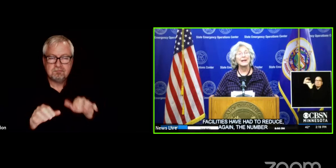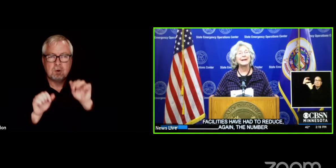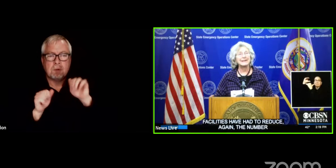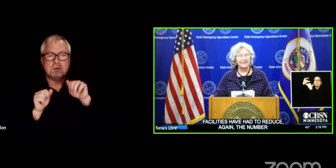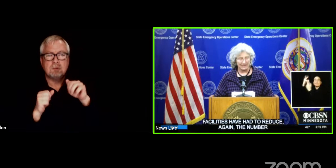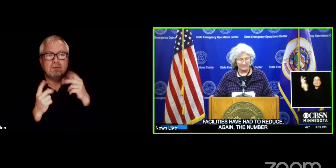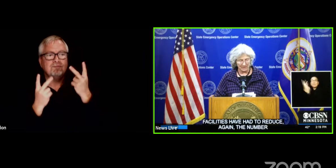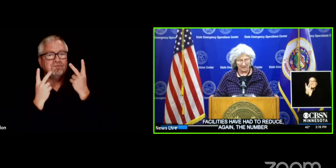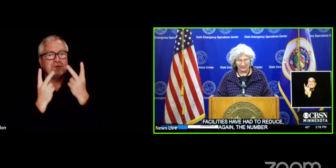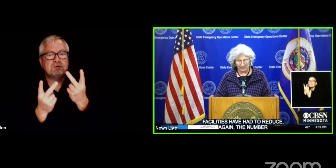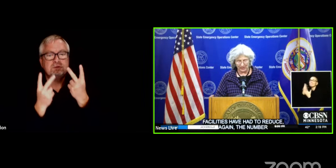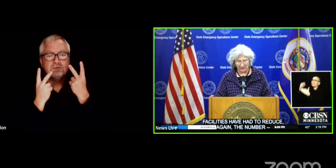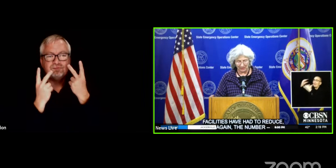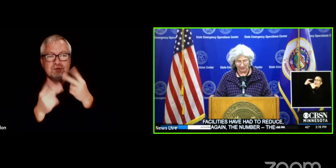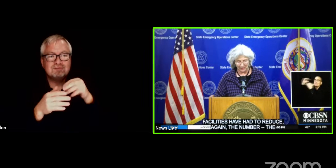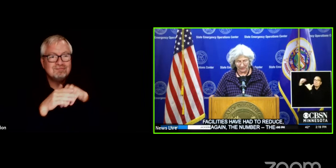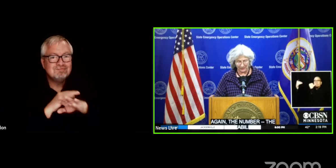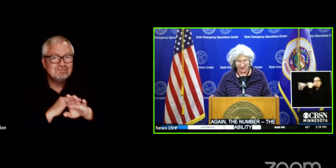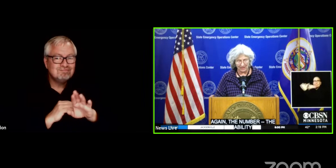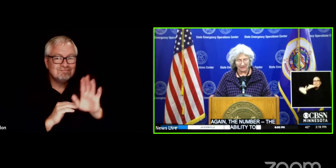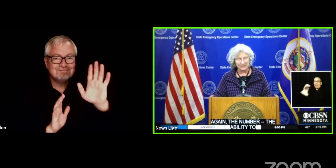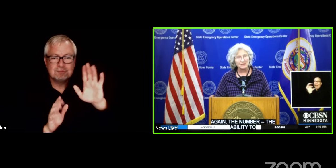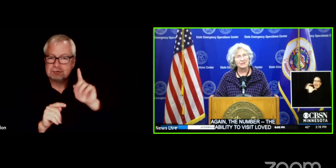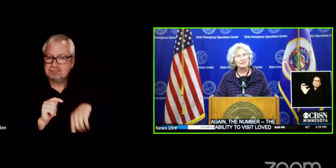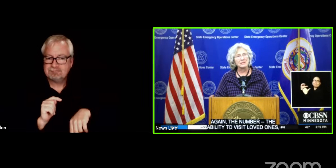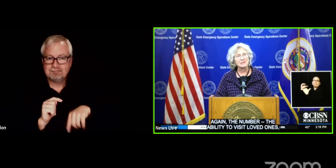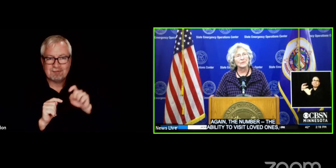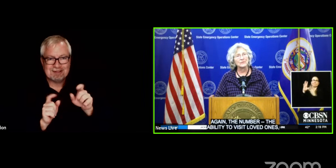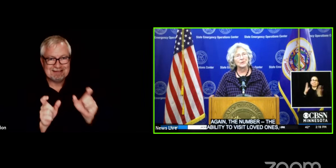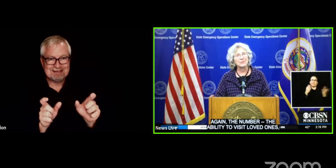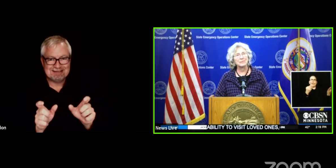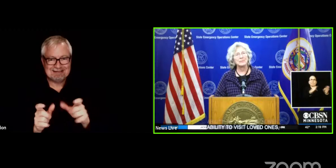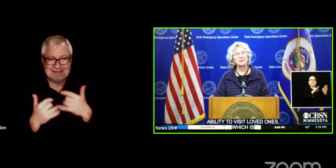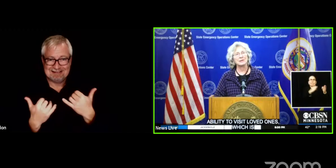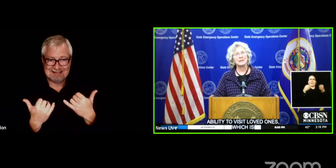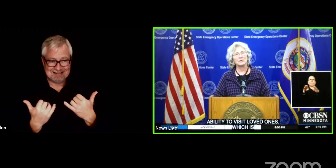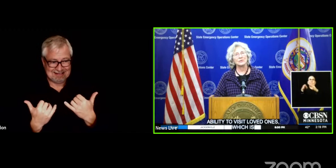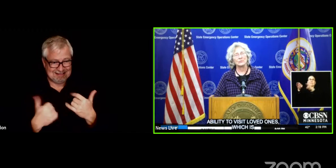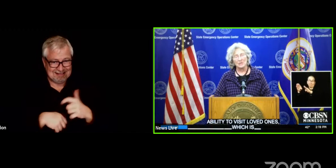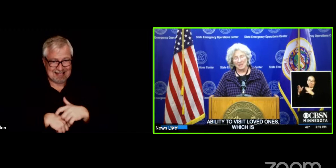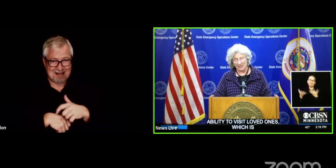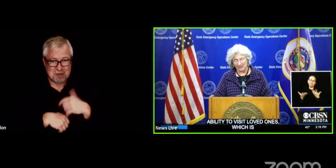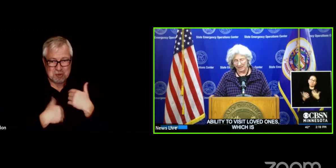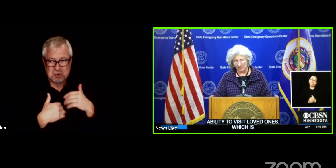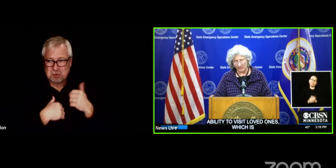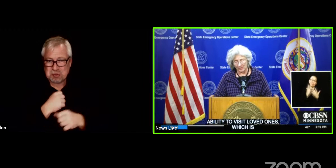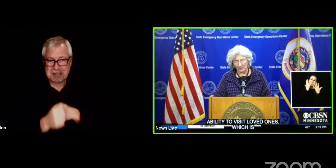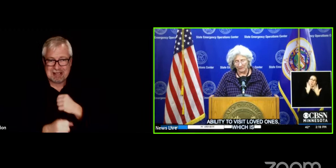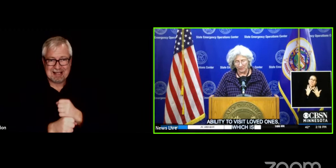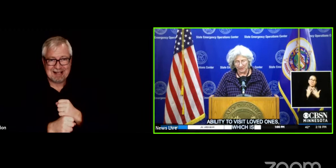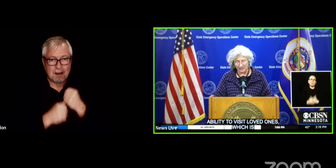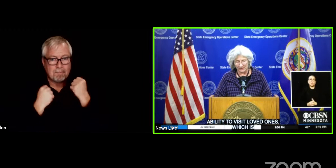ANY TIME BUT PARTICULARLY AROUND THIS HOLIDAY SEASON WHEN SO MANY PEOPLE ARE EAGER TO CONNECT WITH THEIR LOVED ONES IN THESE